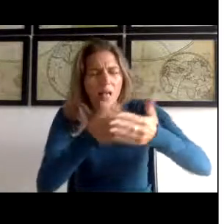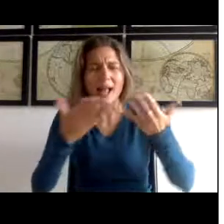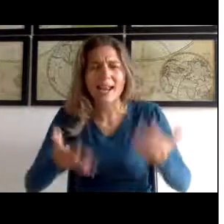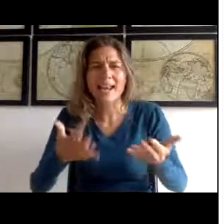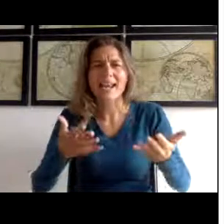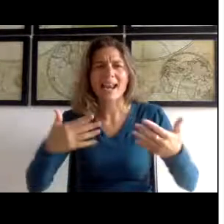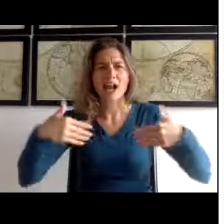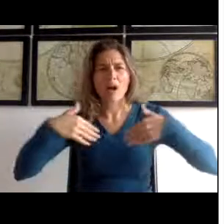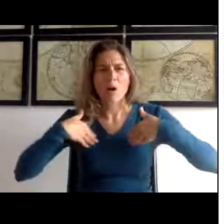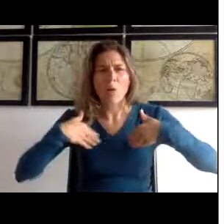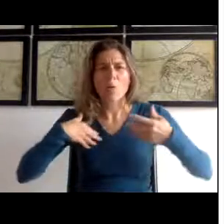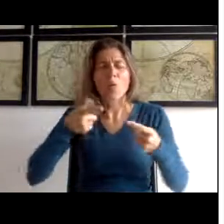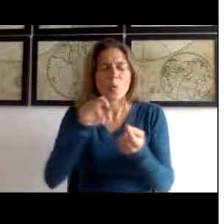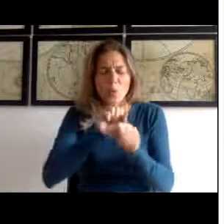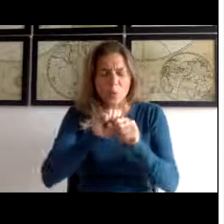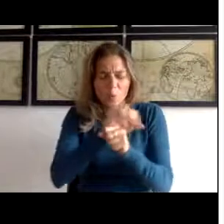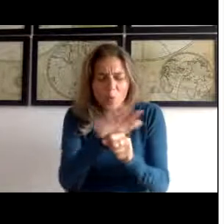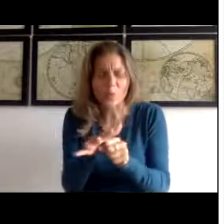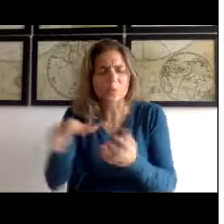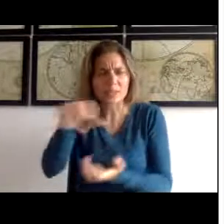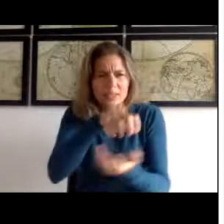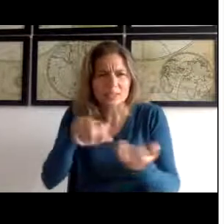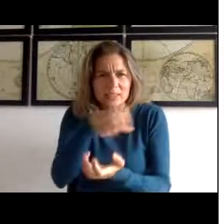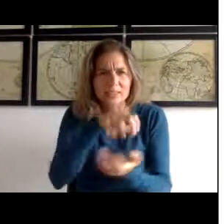from the theoretical background to practical information.